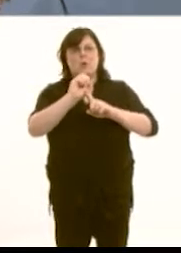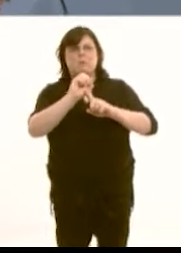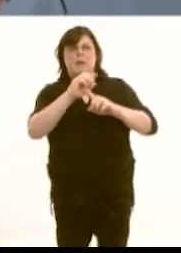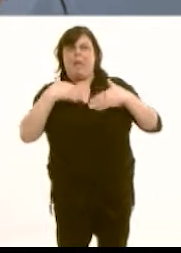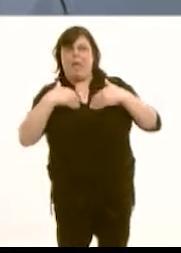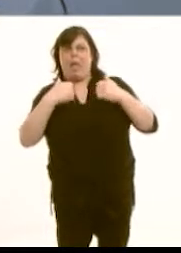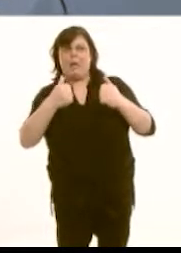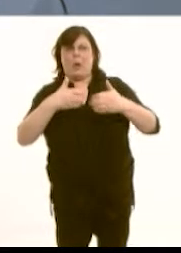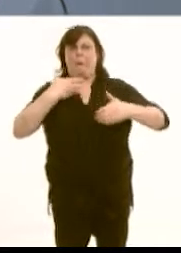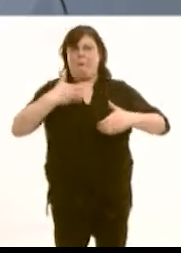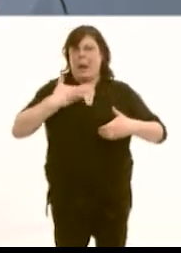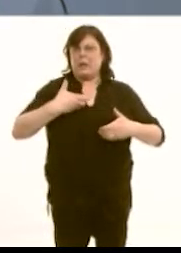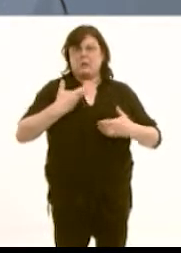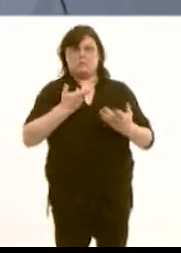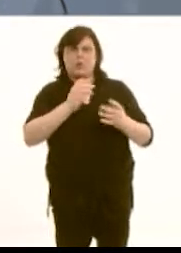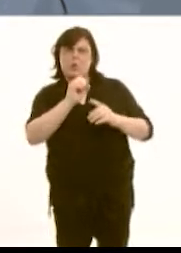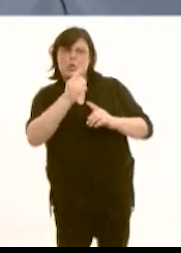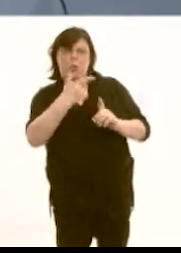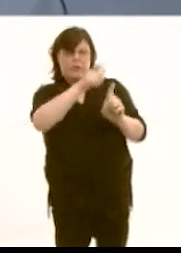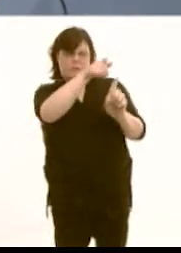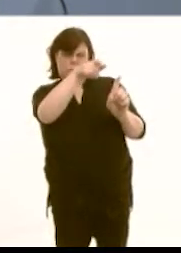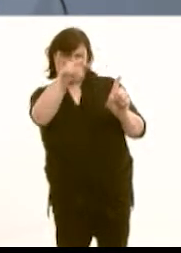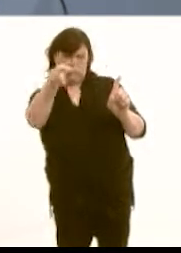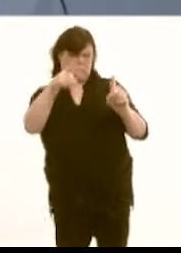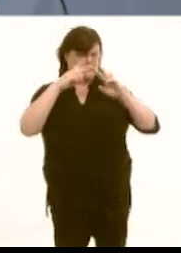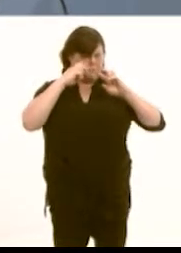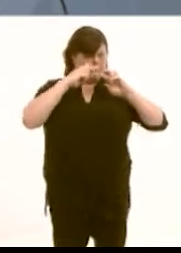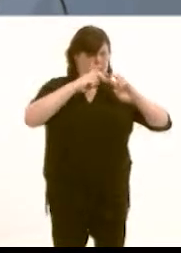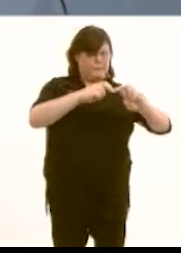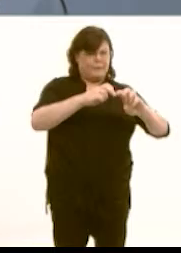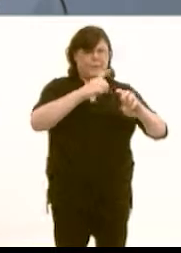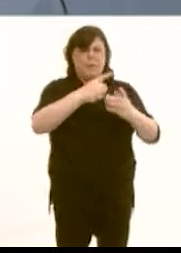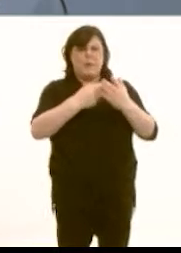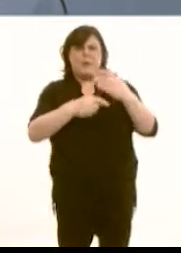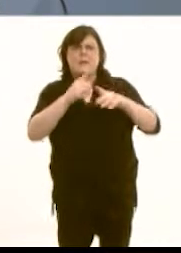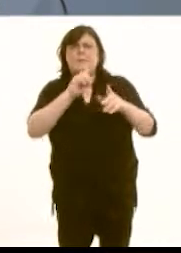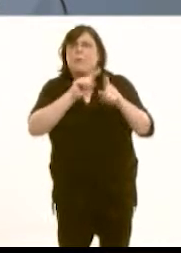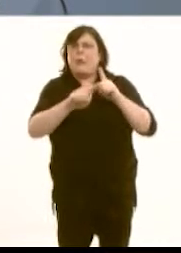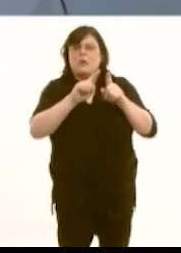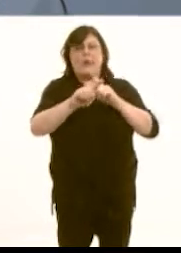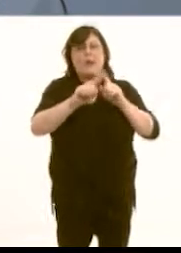Heís clearly called for an independent inquiry into out-of-hours provision, and in particular